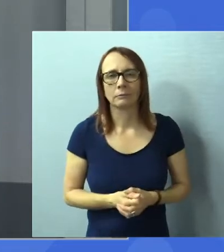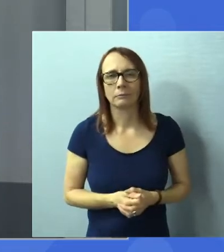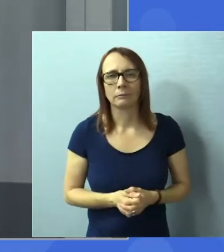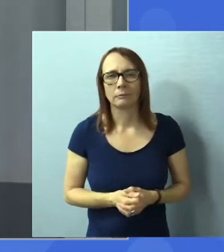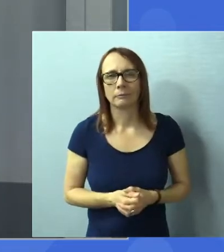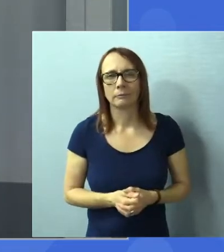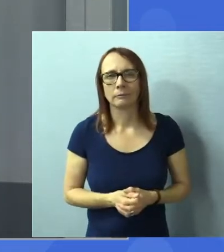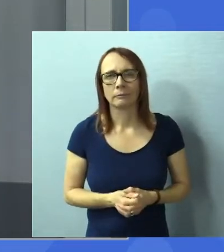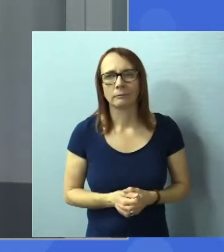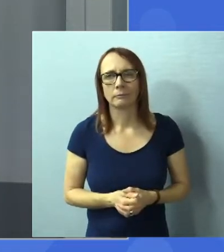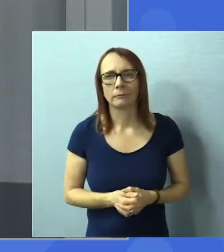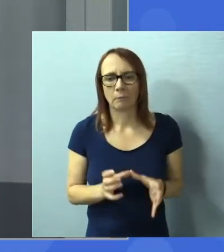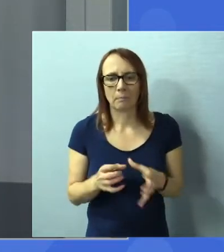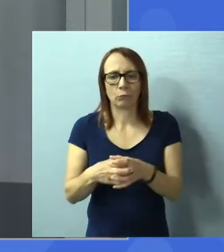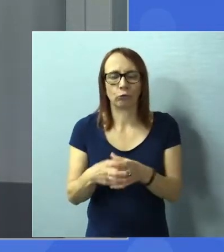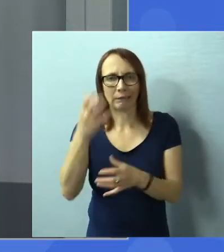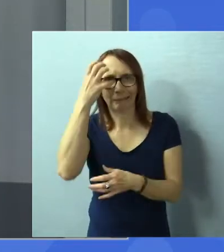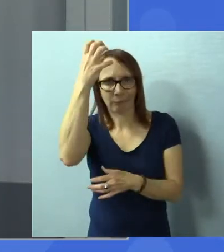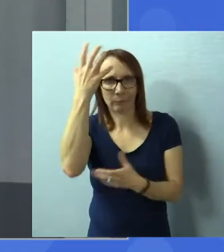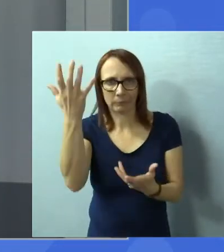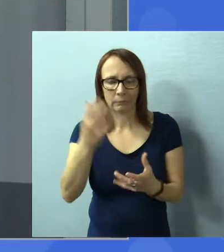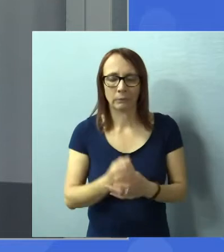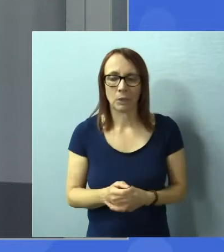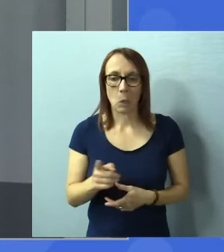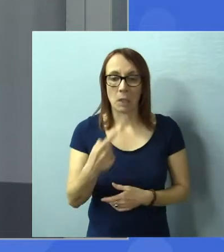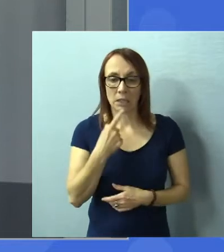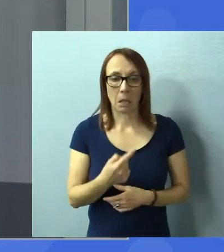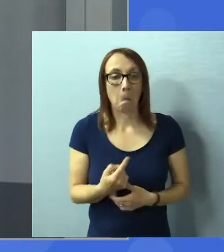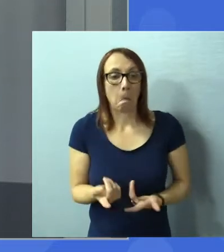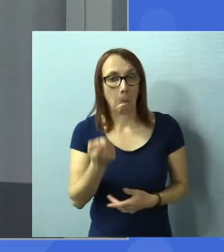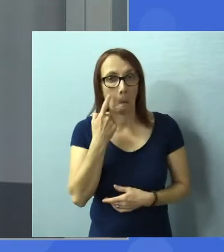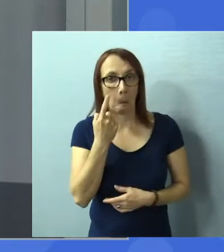that with a minority government so he gambled he called a general election he